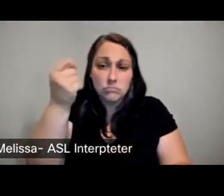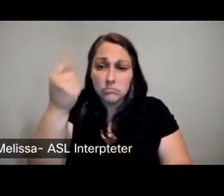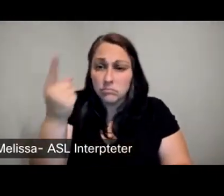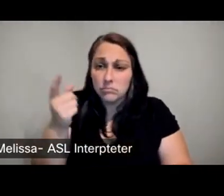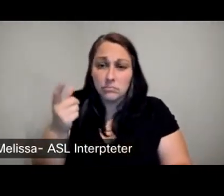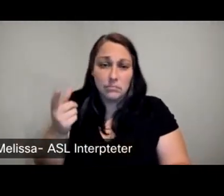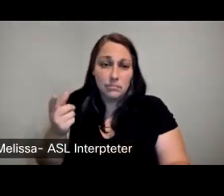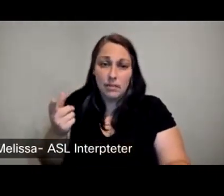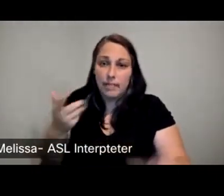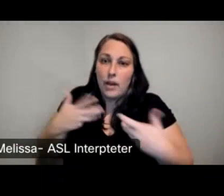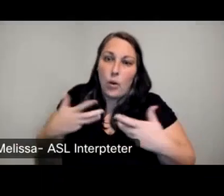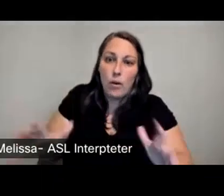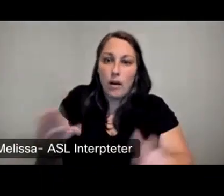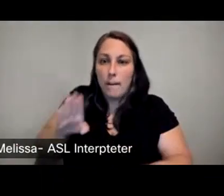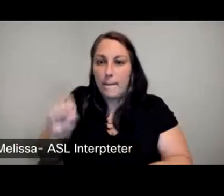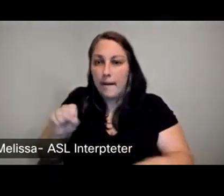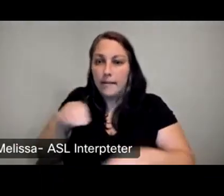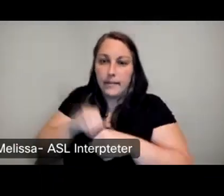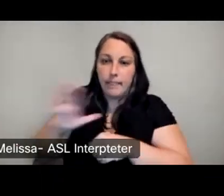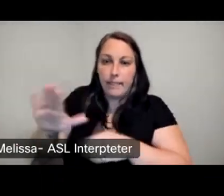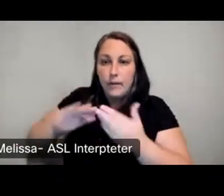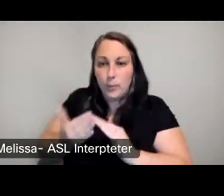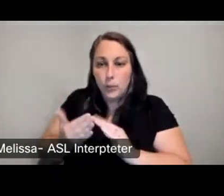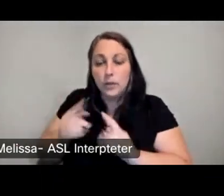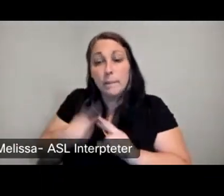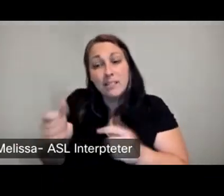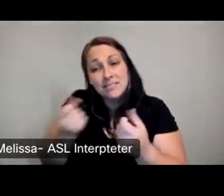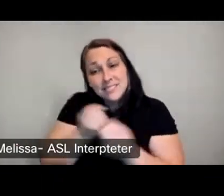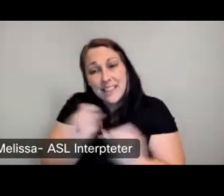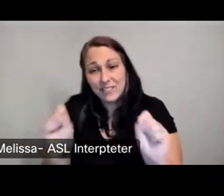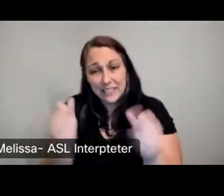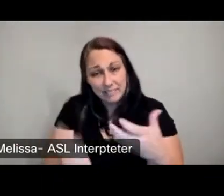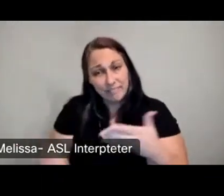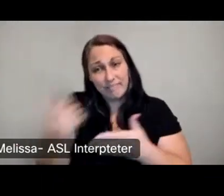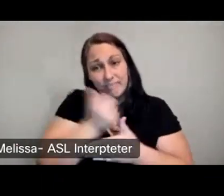in their Community but on the safety safety comes first they said we have to find a place that's